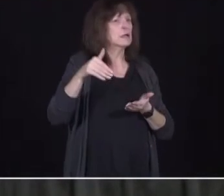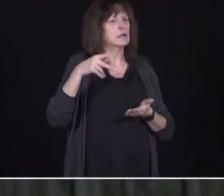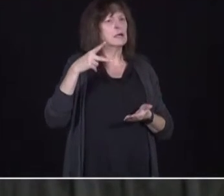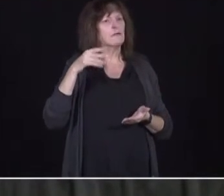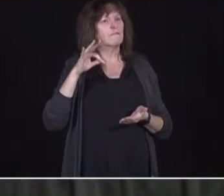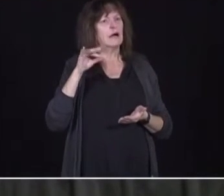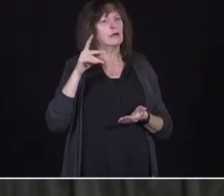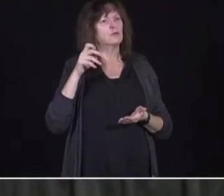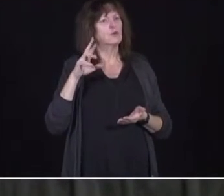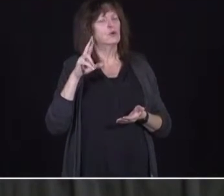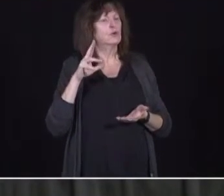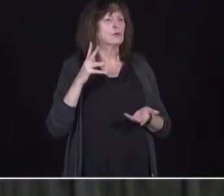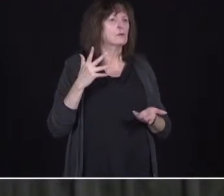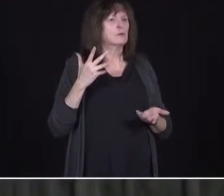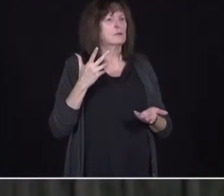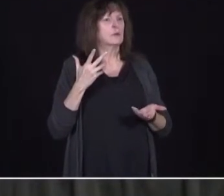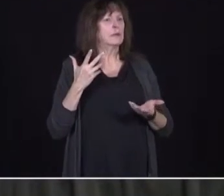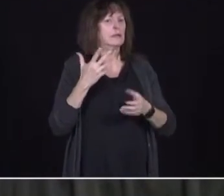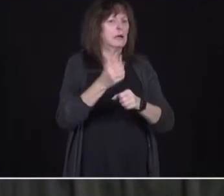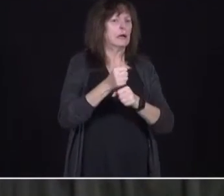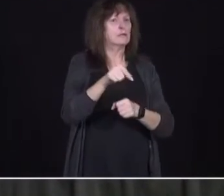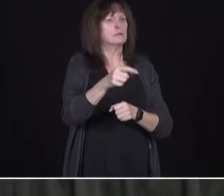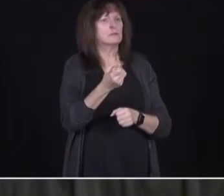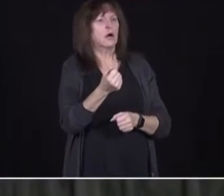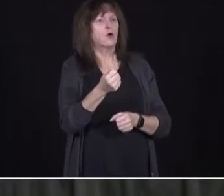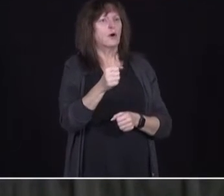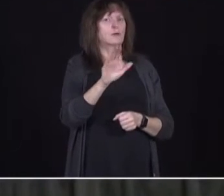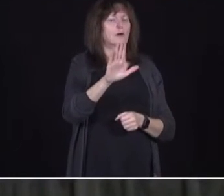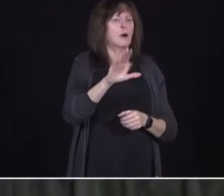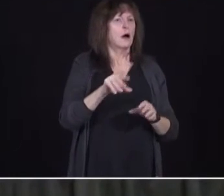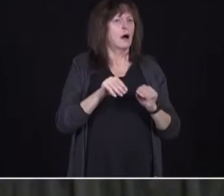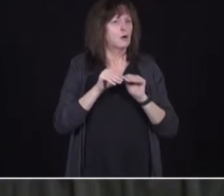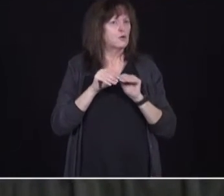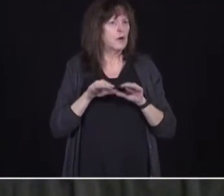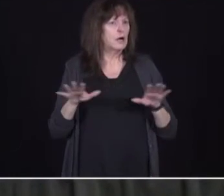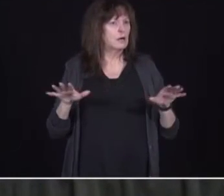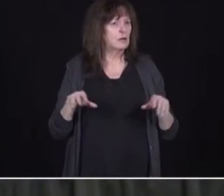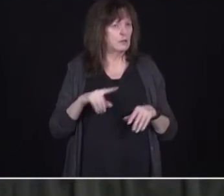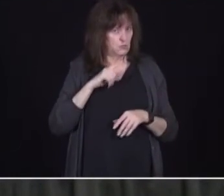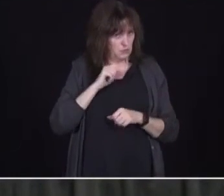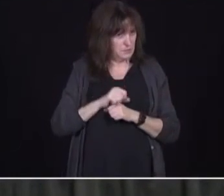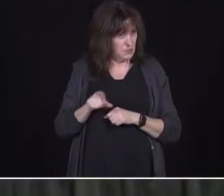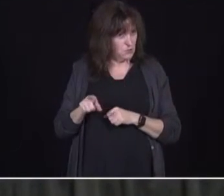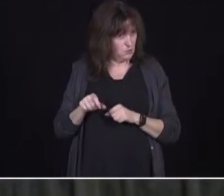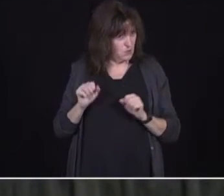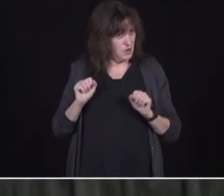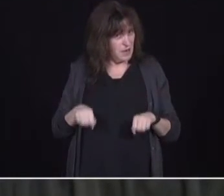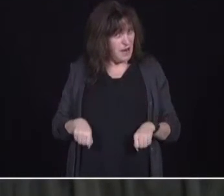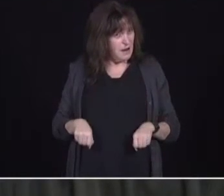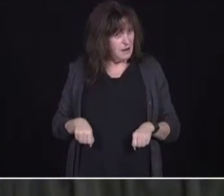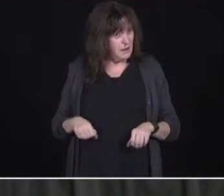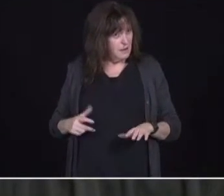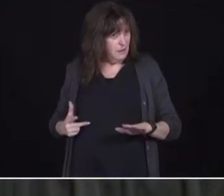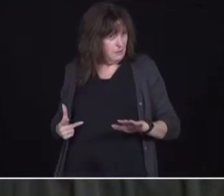extra 20 million Pfizer is available, and it's arriving this weekend in all the provinces, could you actually deliver it?